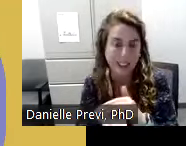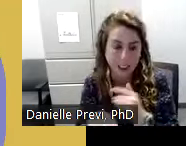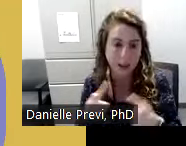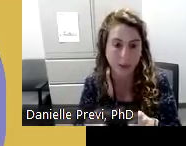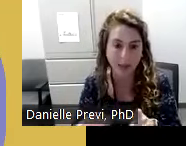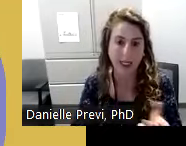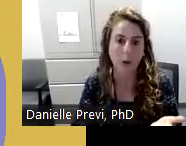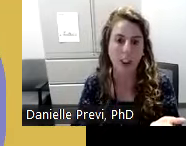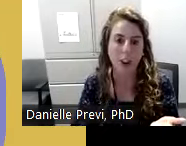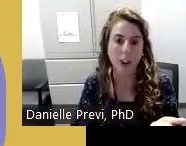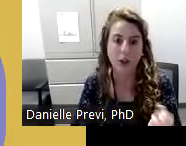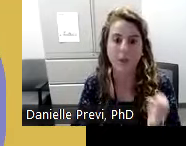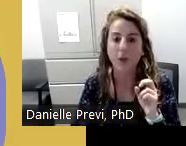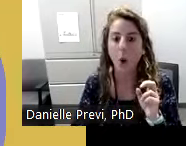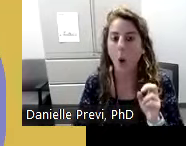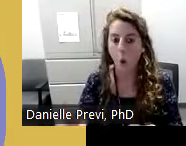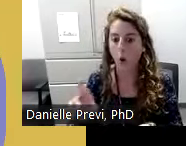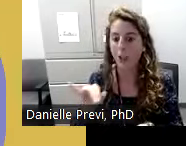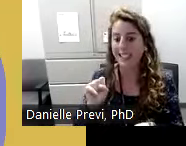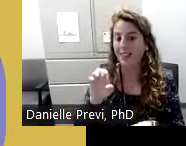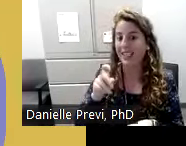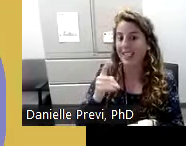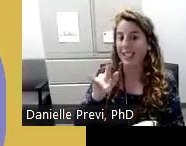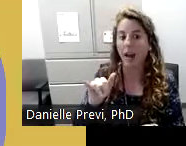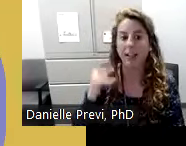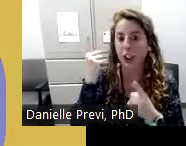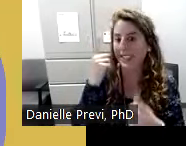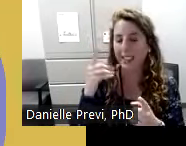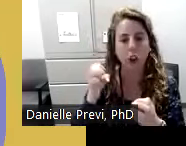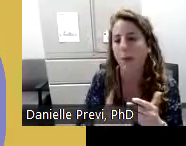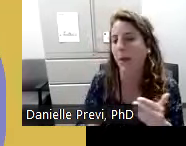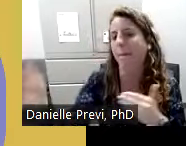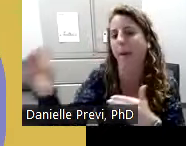they may or may not have had to early invention services, devices, and language accessibility.